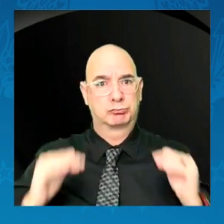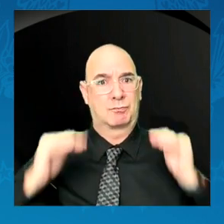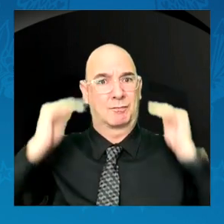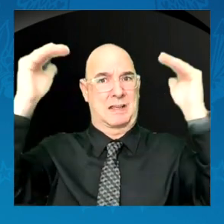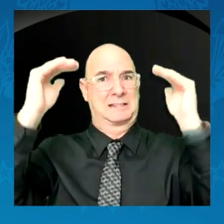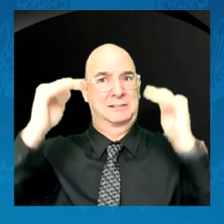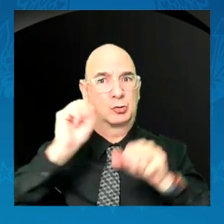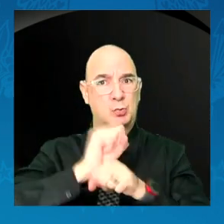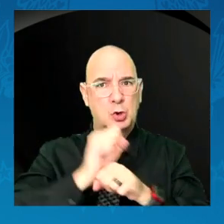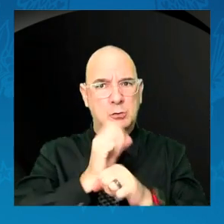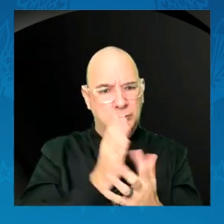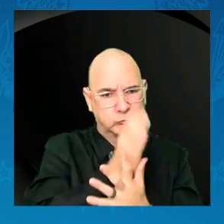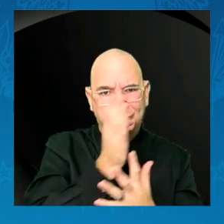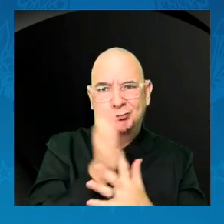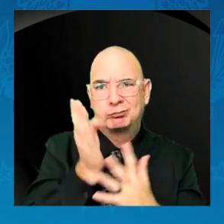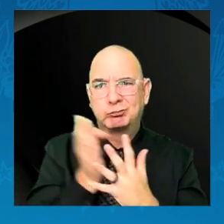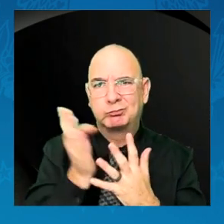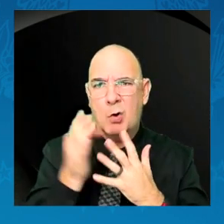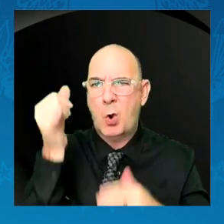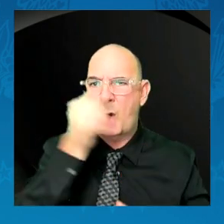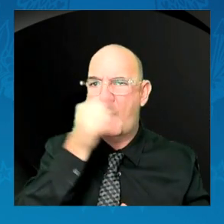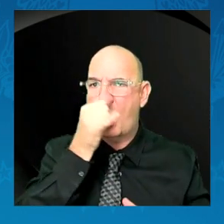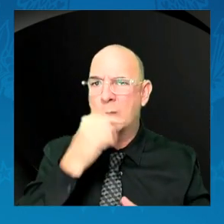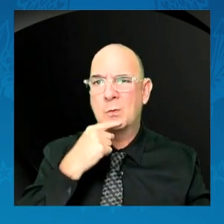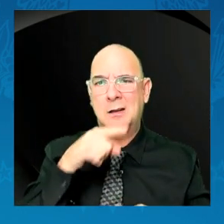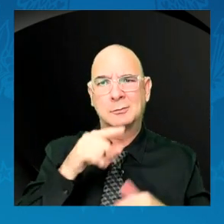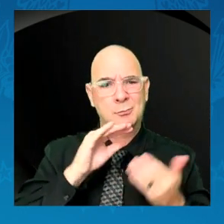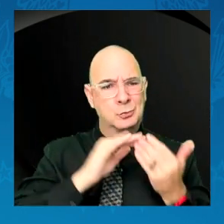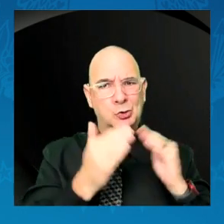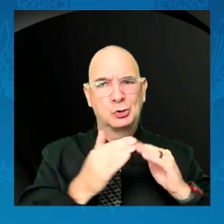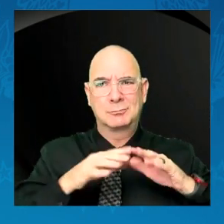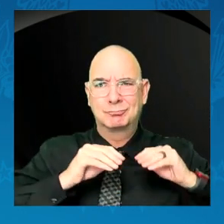especially when accompanied by adequate training and infrastructure.